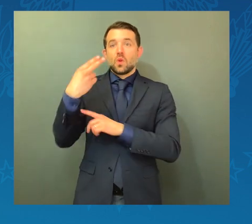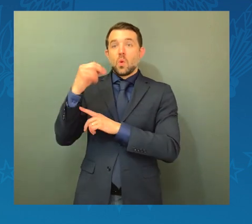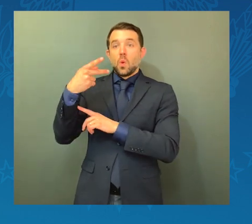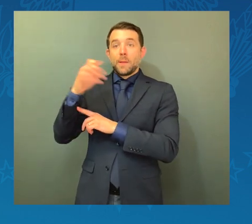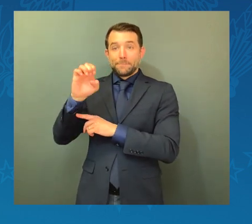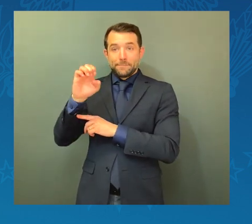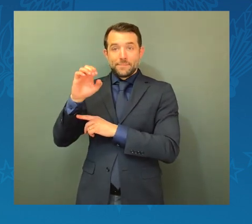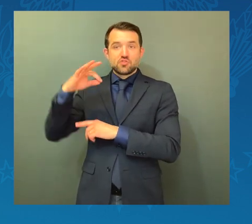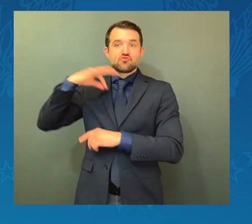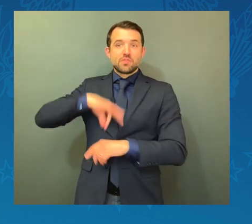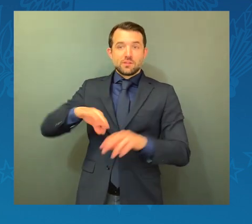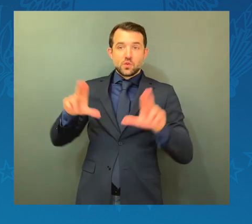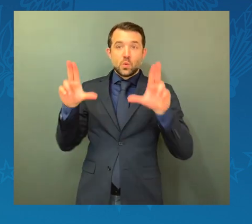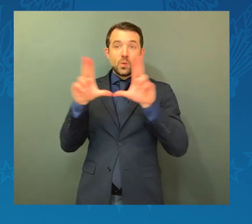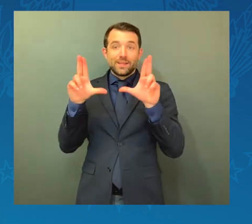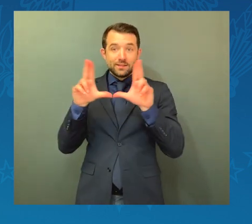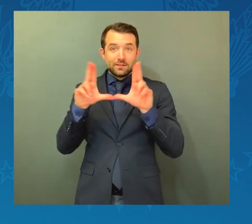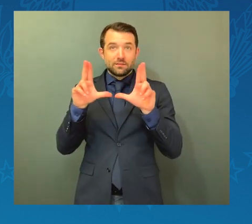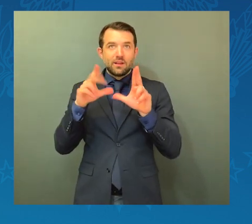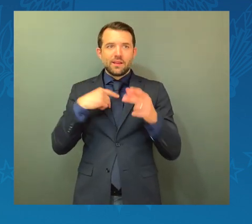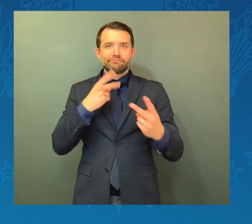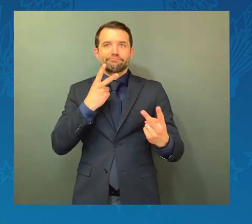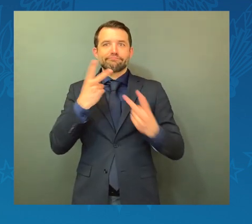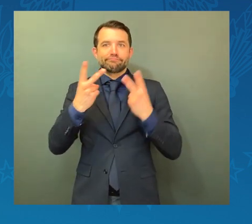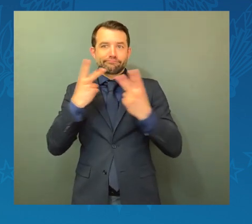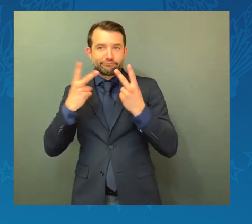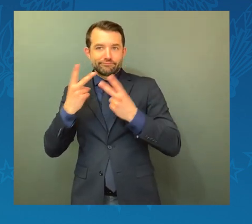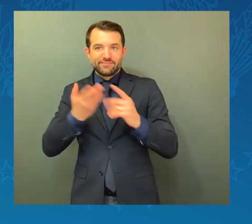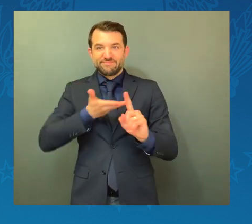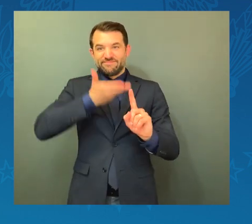Hope Credit Union loaned Joyce just over $10,000,